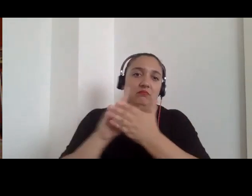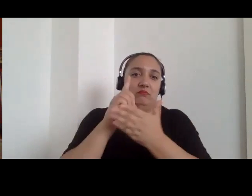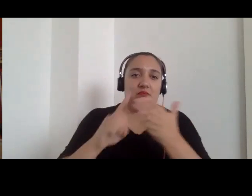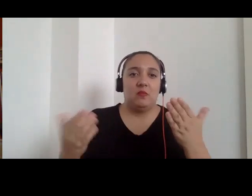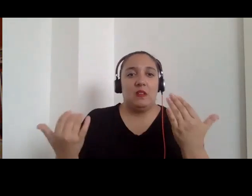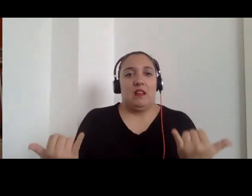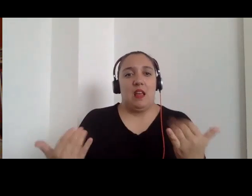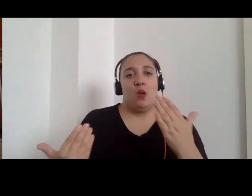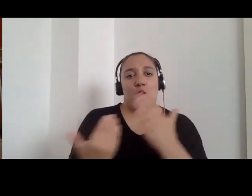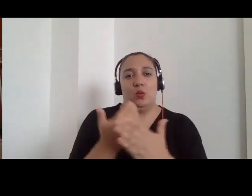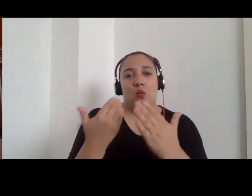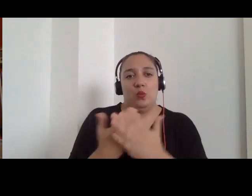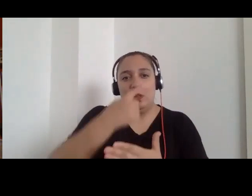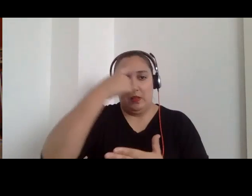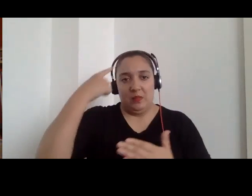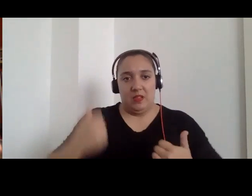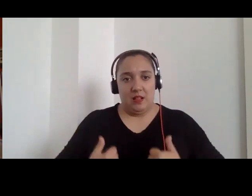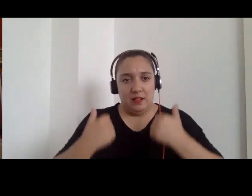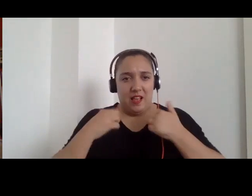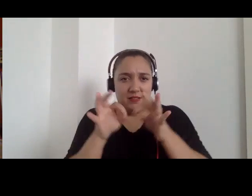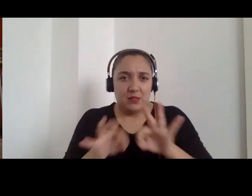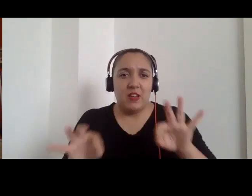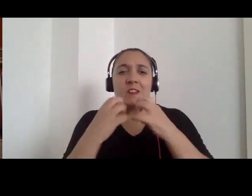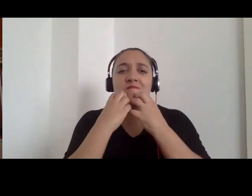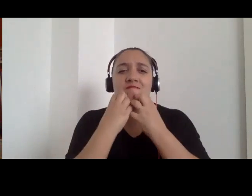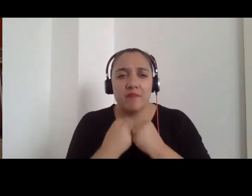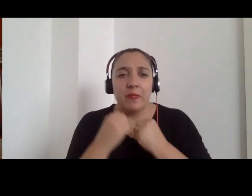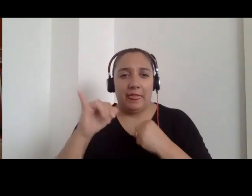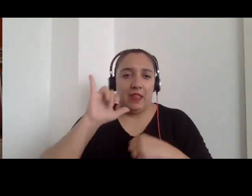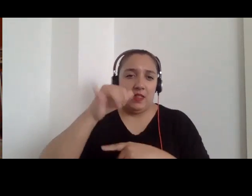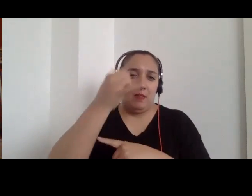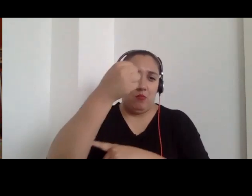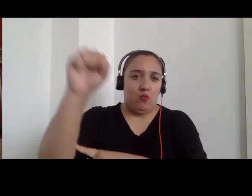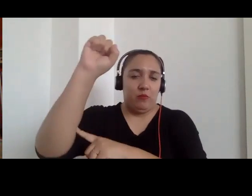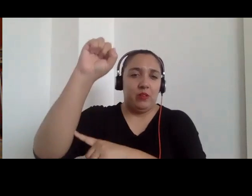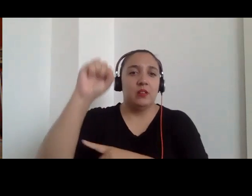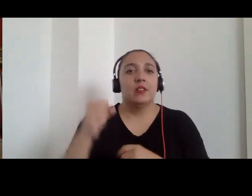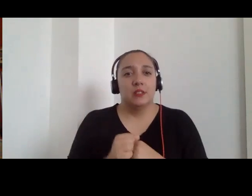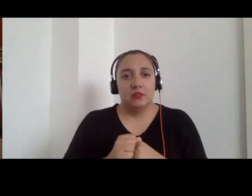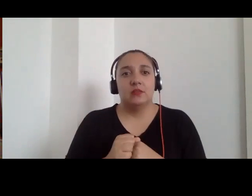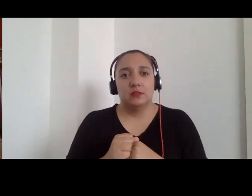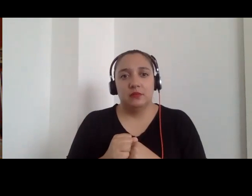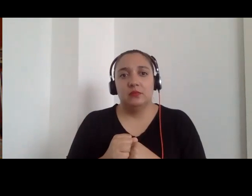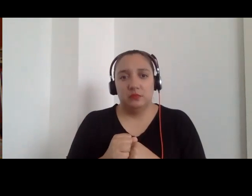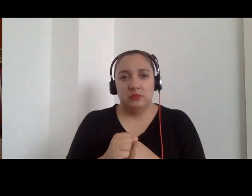So, you know, it's a storm of systems that are basically all